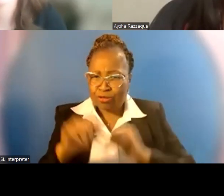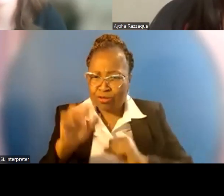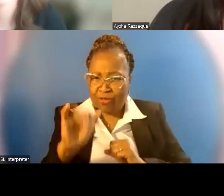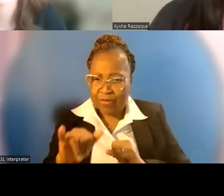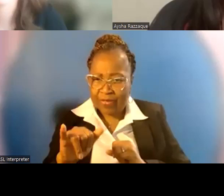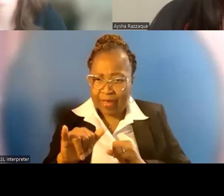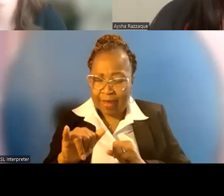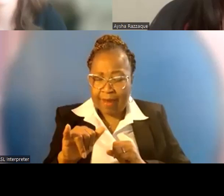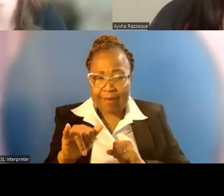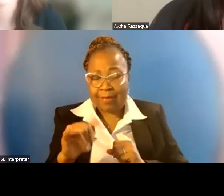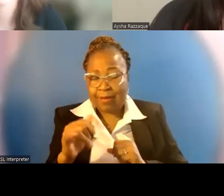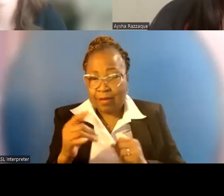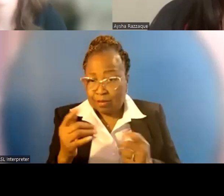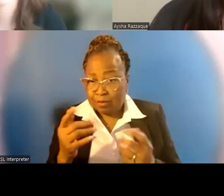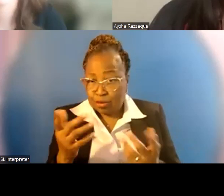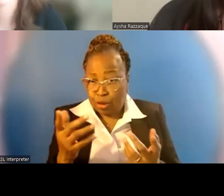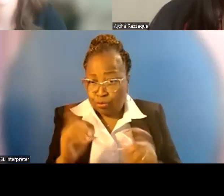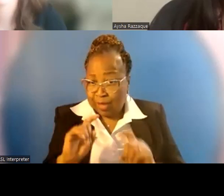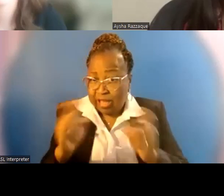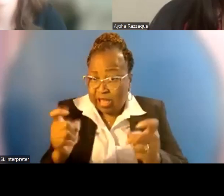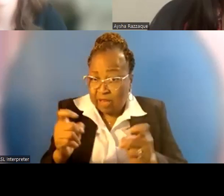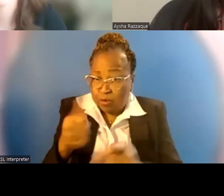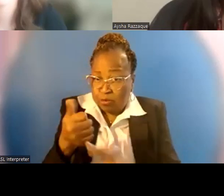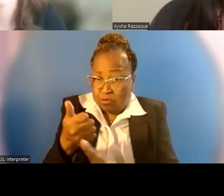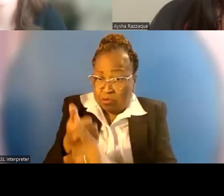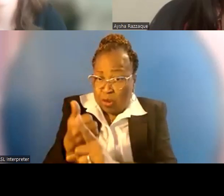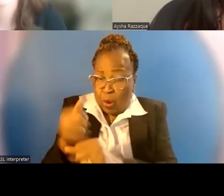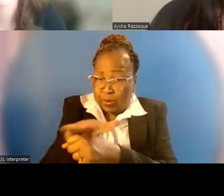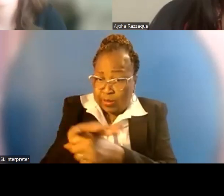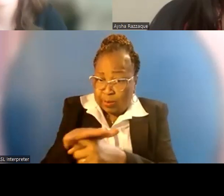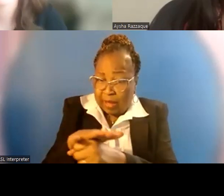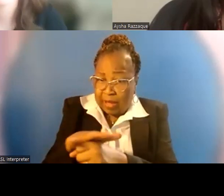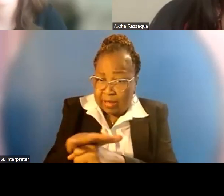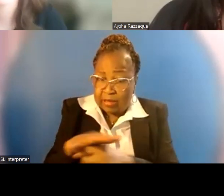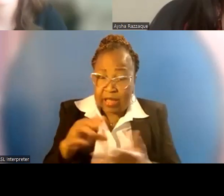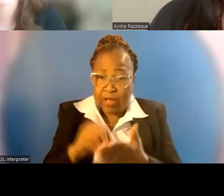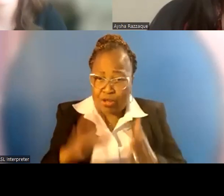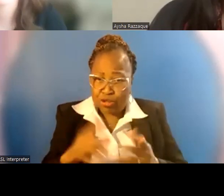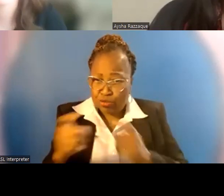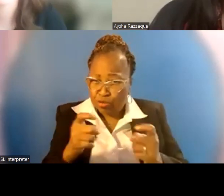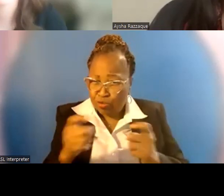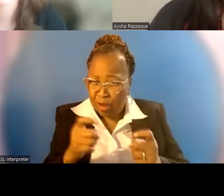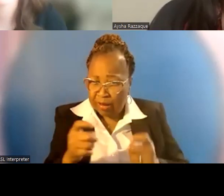so I guess so they just give you your own space and the students run it. Is there, do this, is there funding